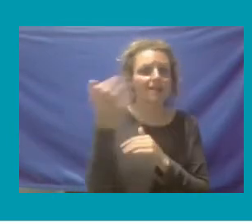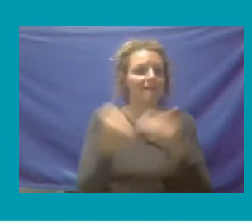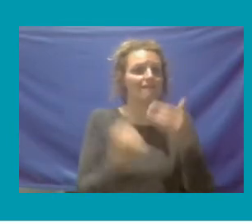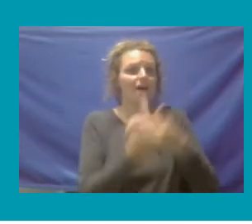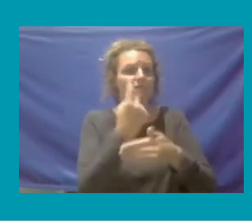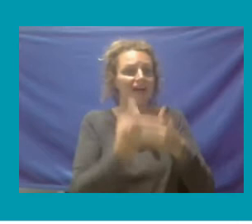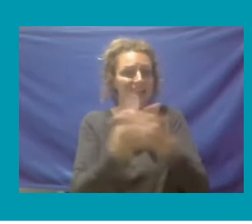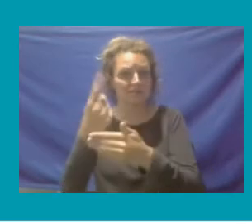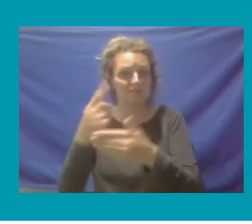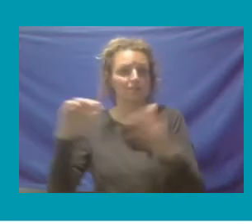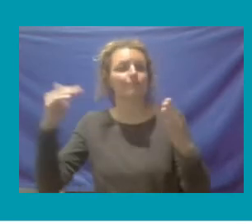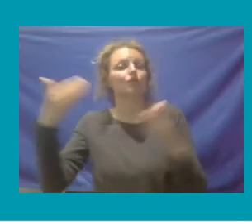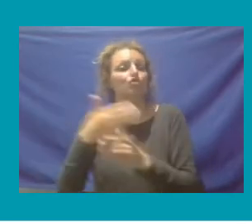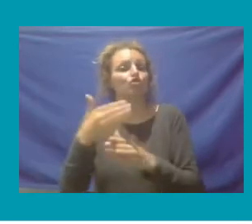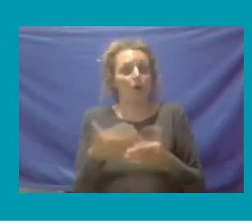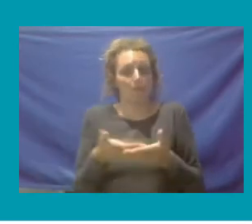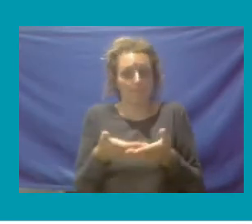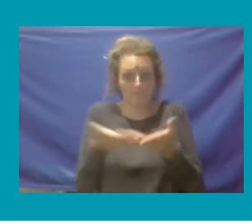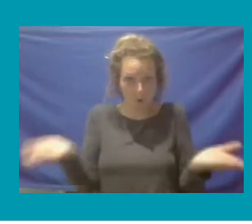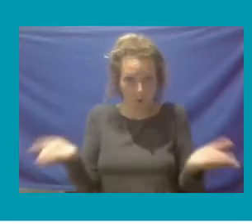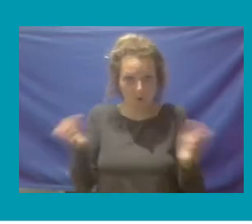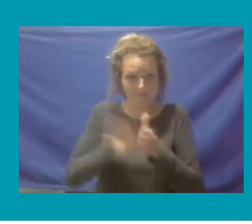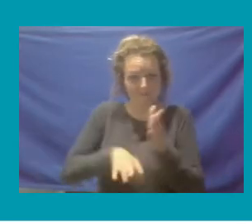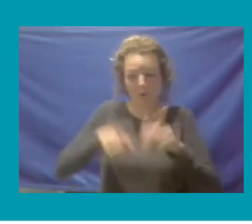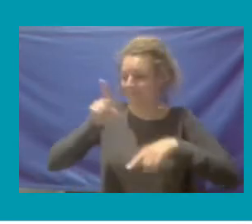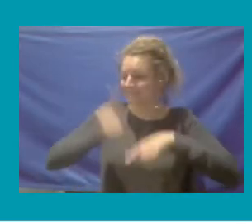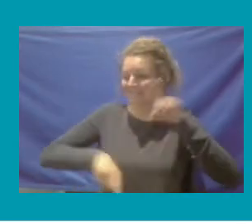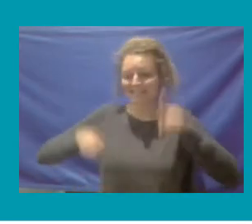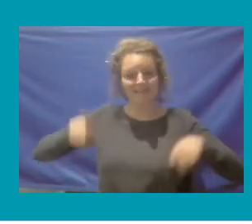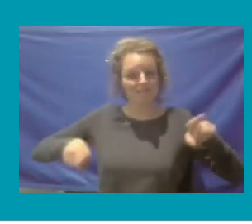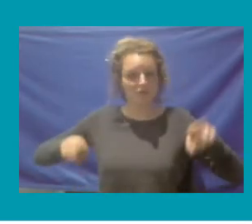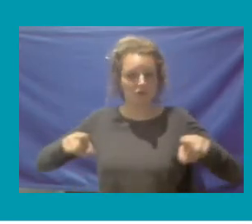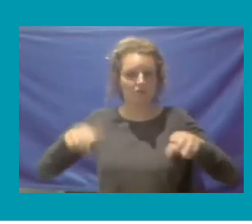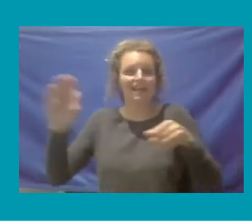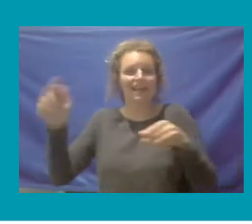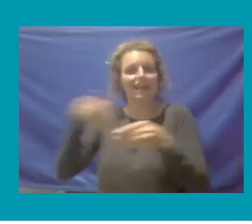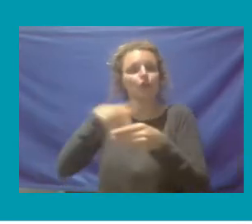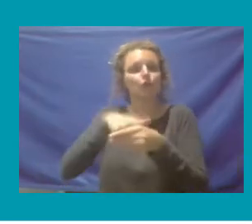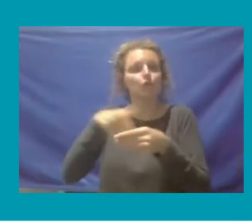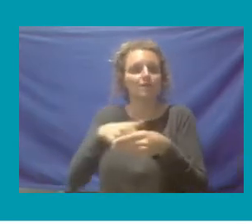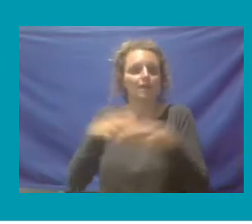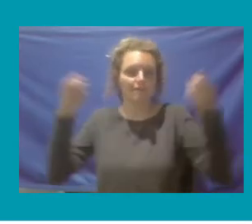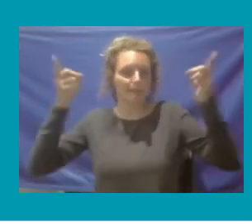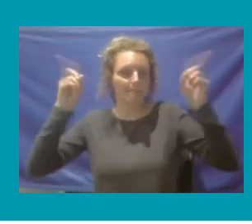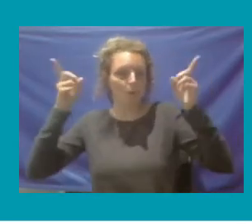jobs on from inclusive employers. So it's really a one stop shop for disabled